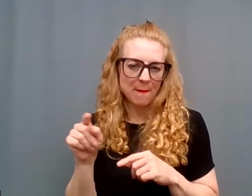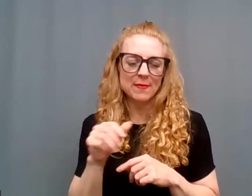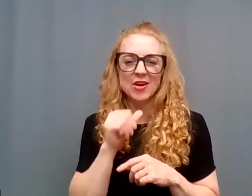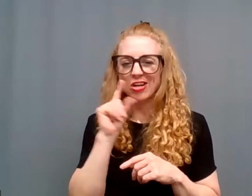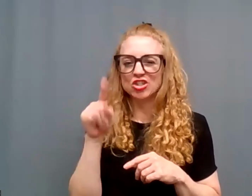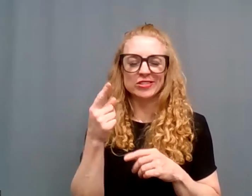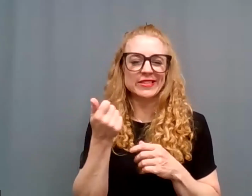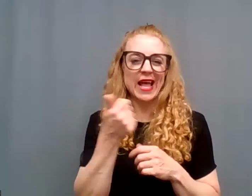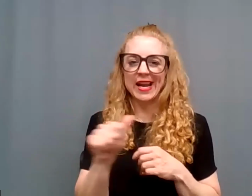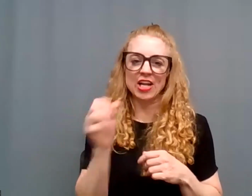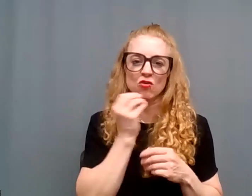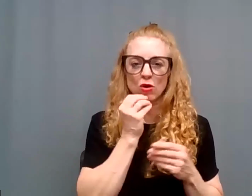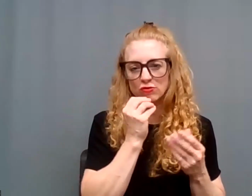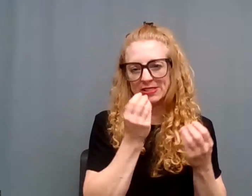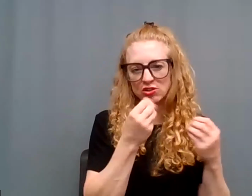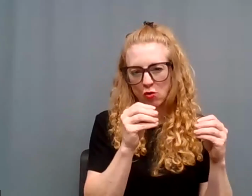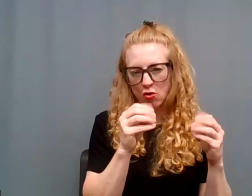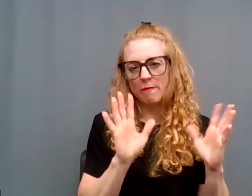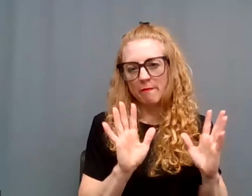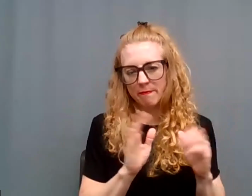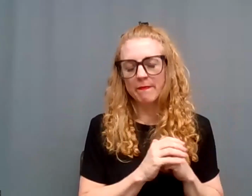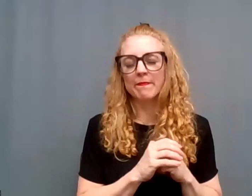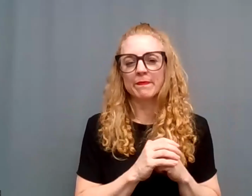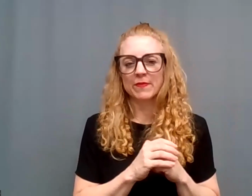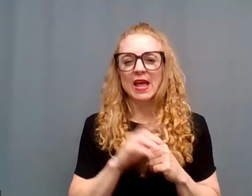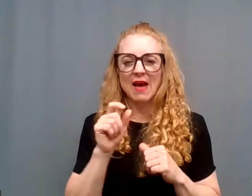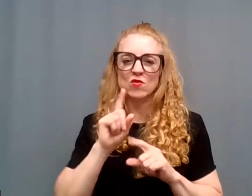get from any grocery store and it's a security the barcode you actually order your food through this